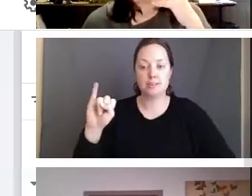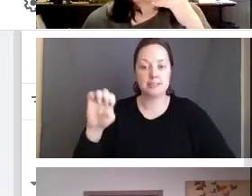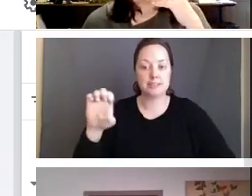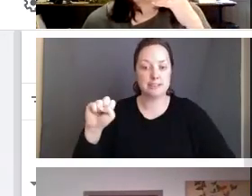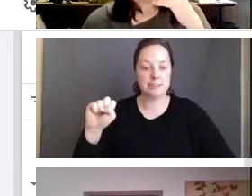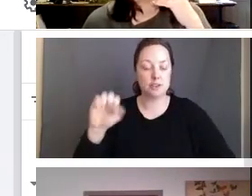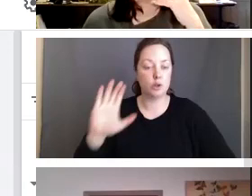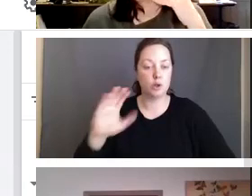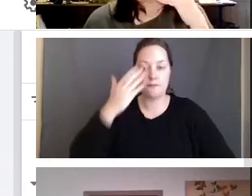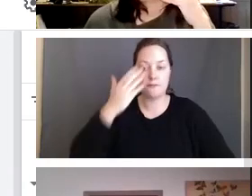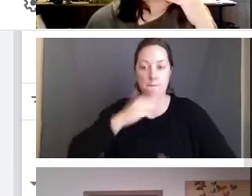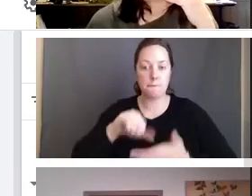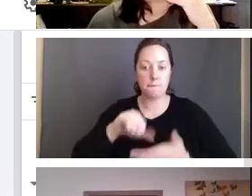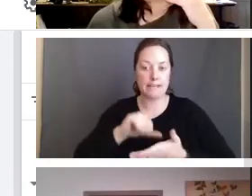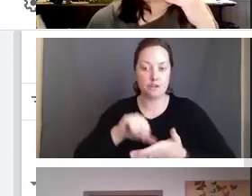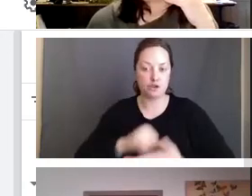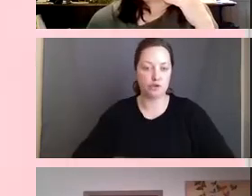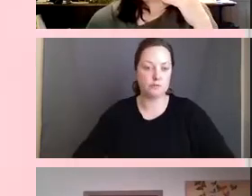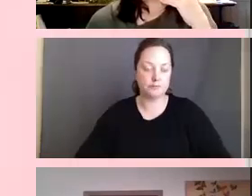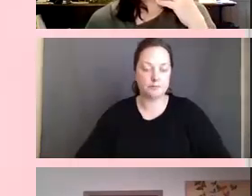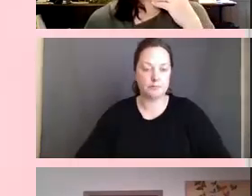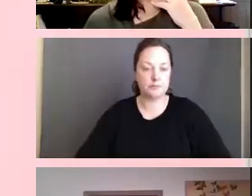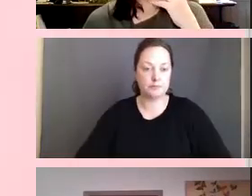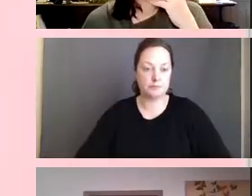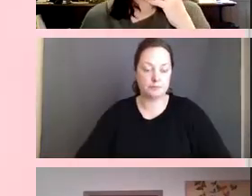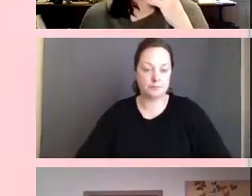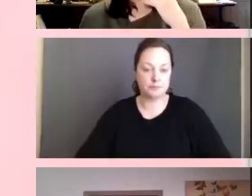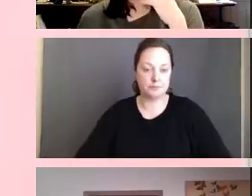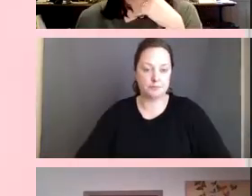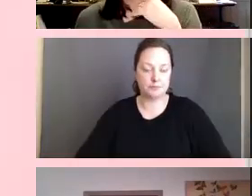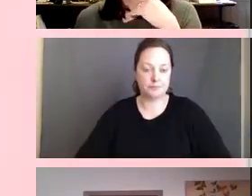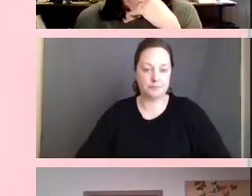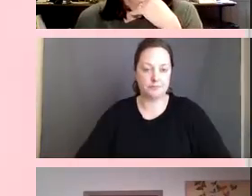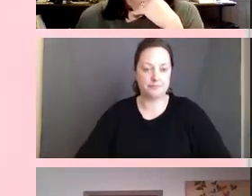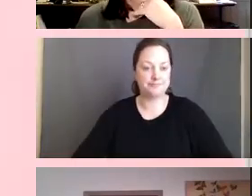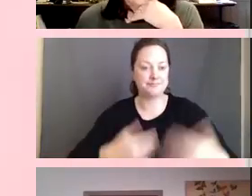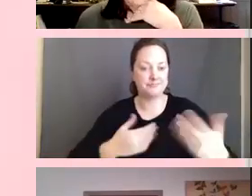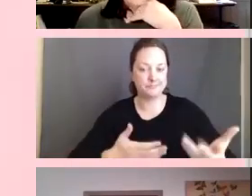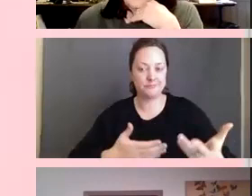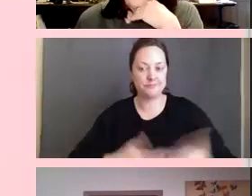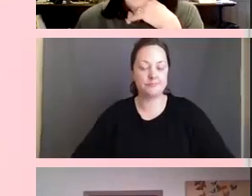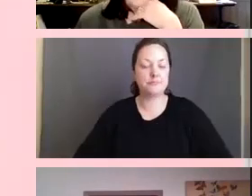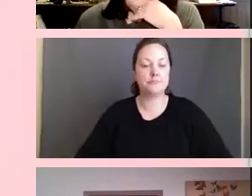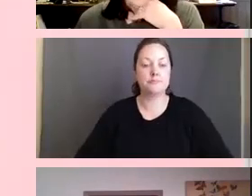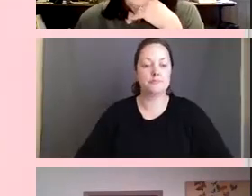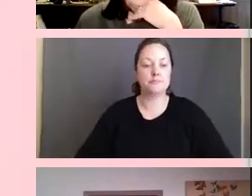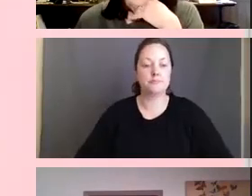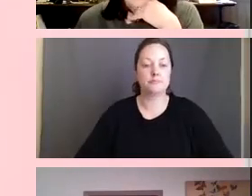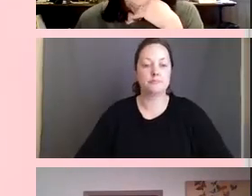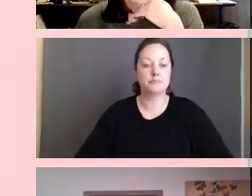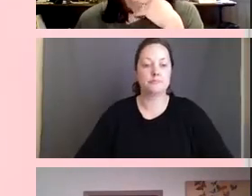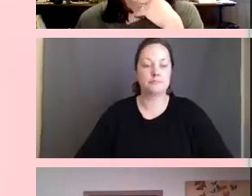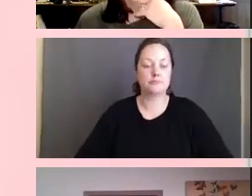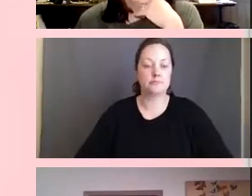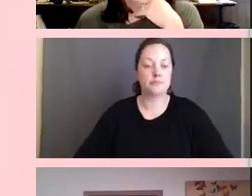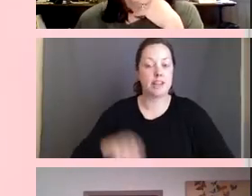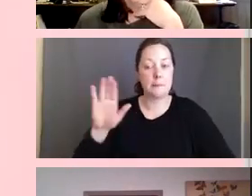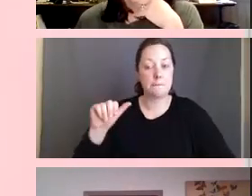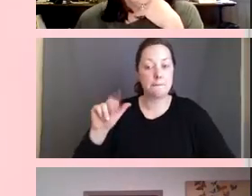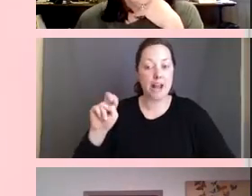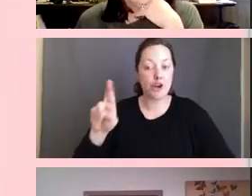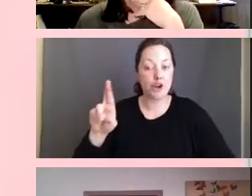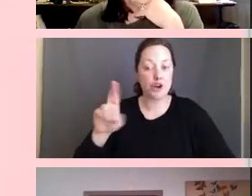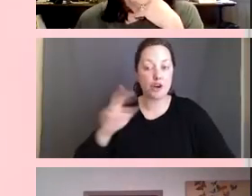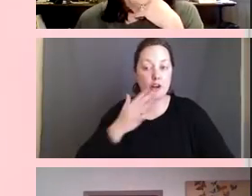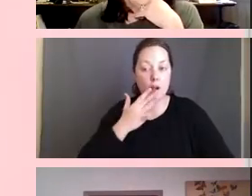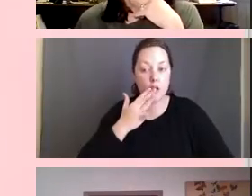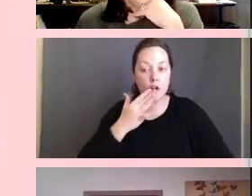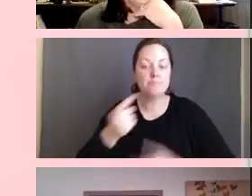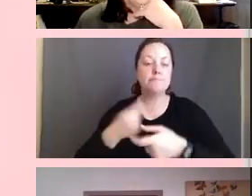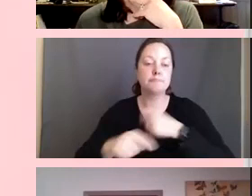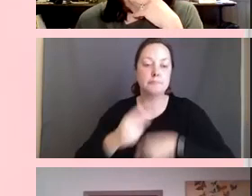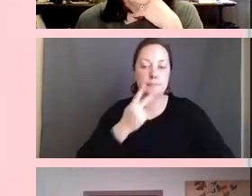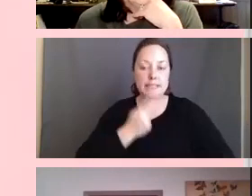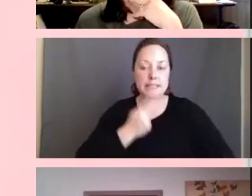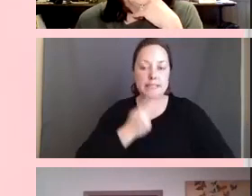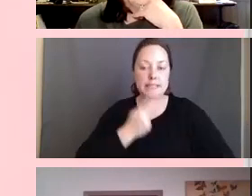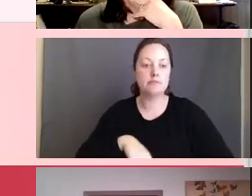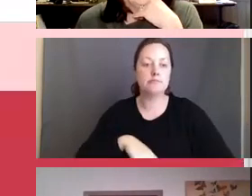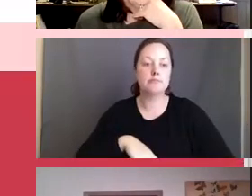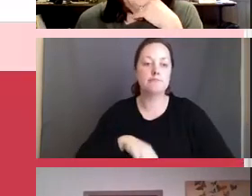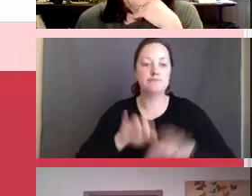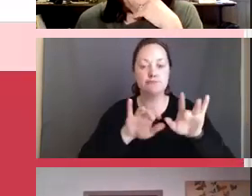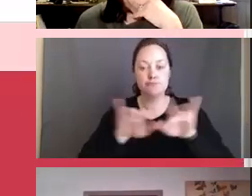might need your help or mom or dad's help, or pre- eds assistance to upload.